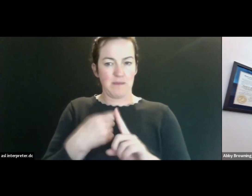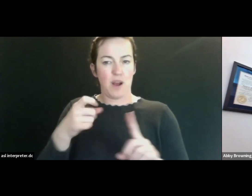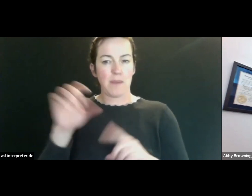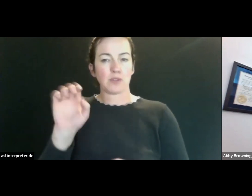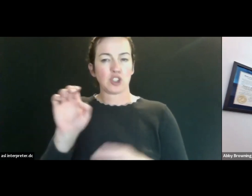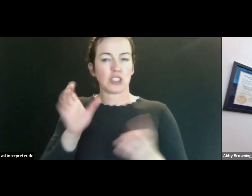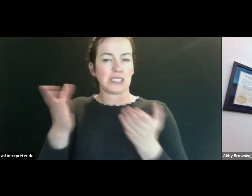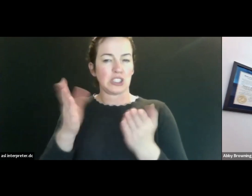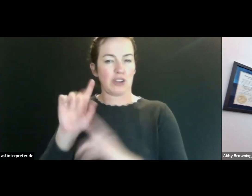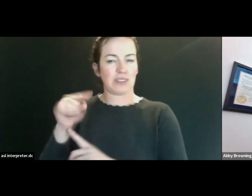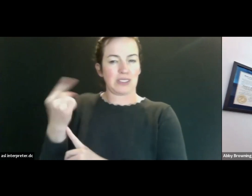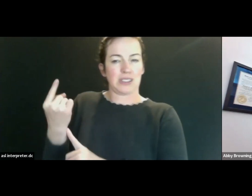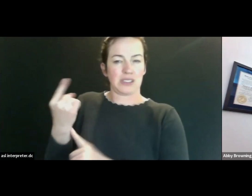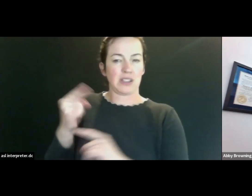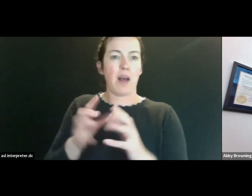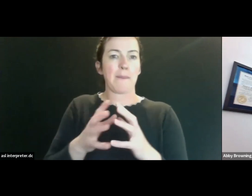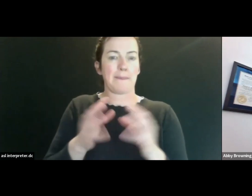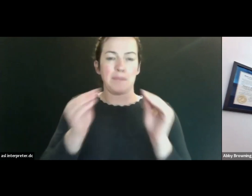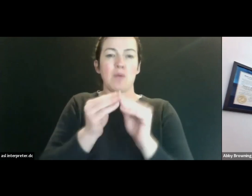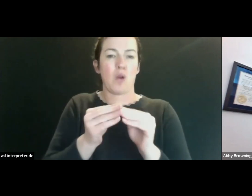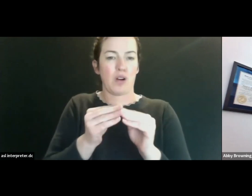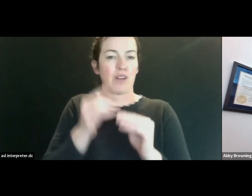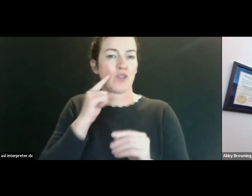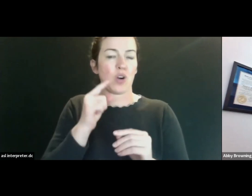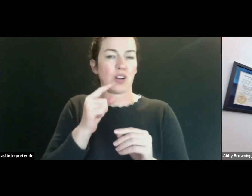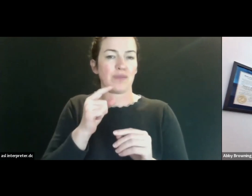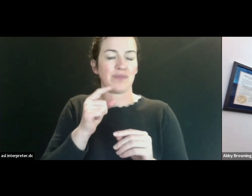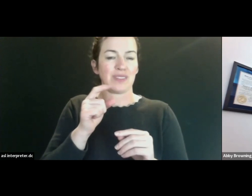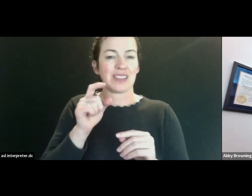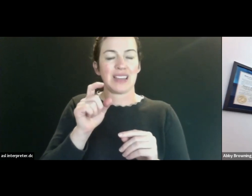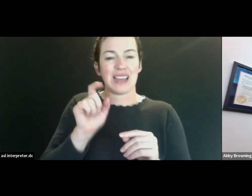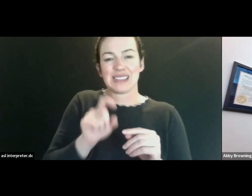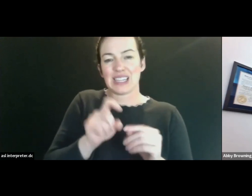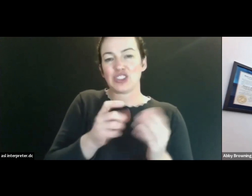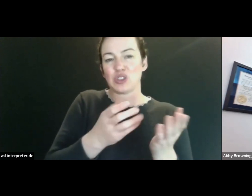a lot more that goes into essential services that you'll hear folks from the different